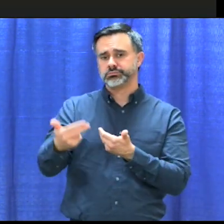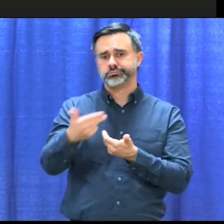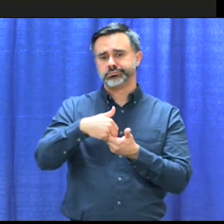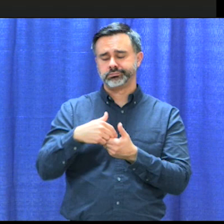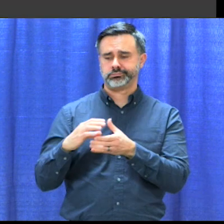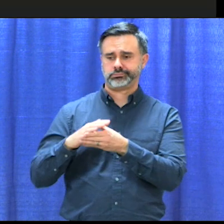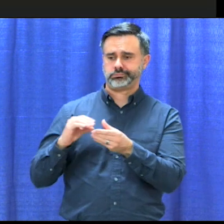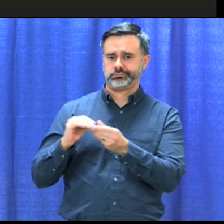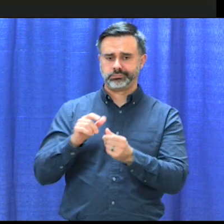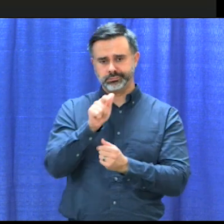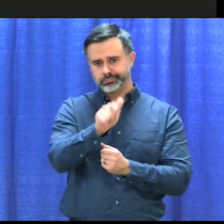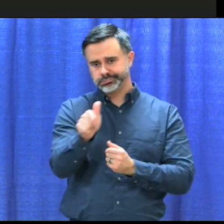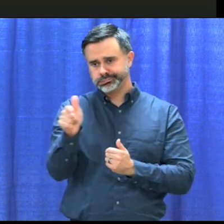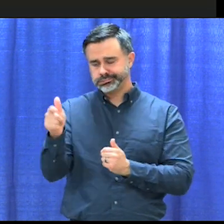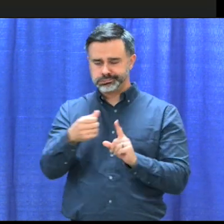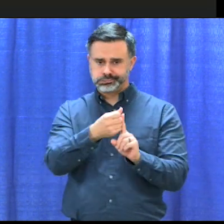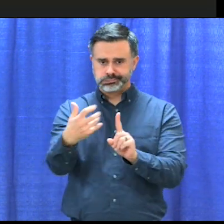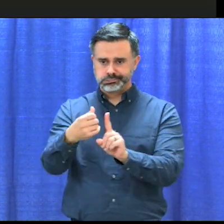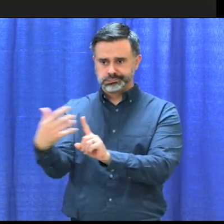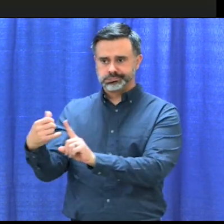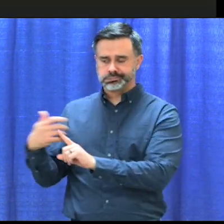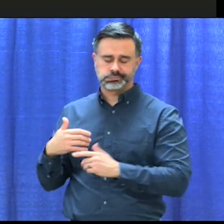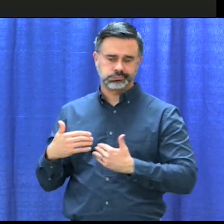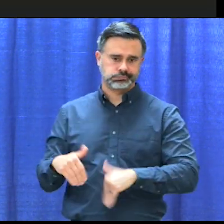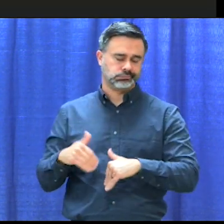they're doing on behalf of Californians.